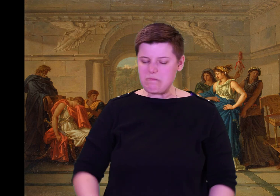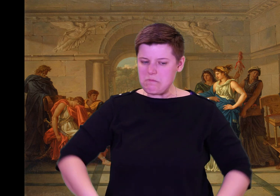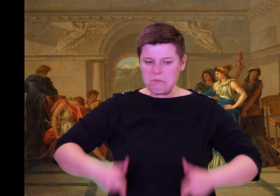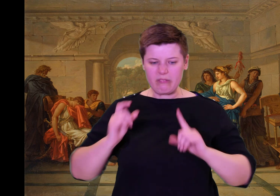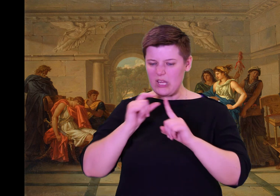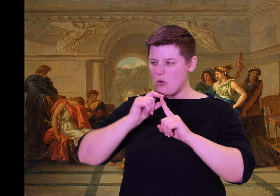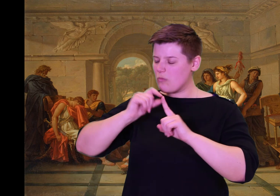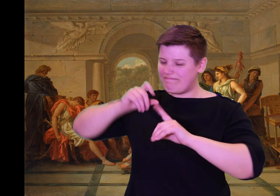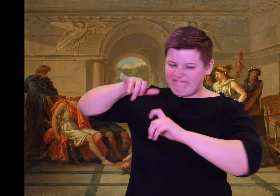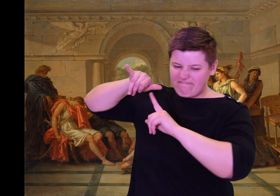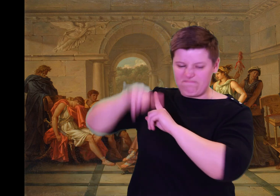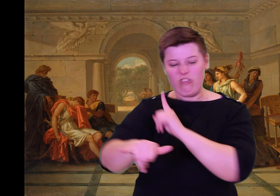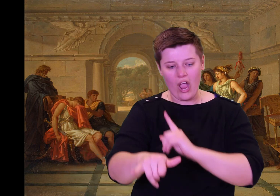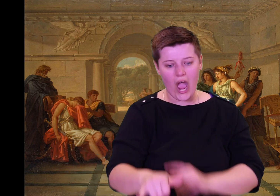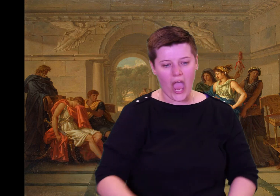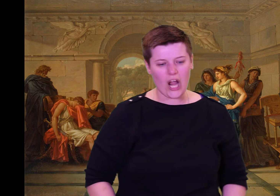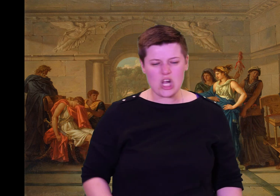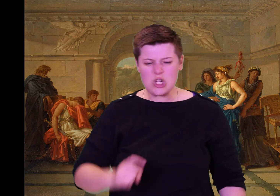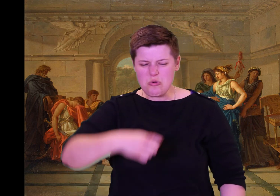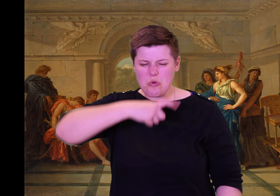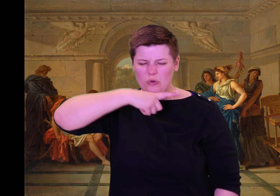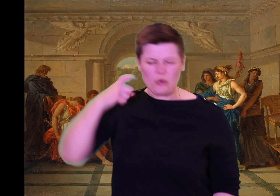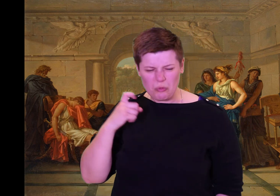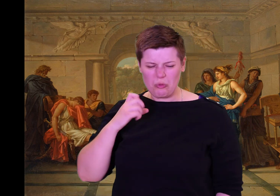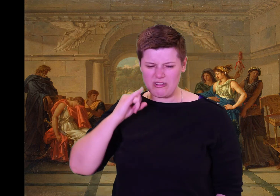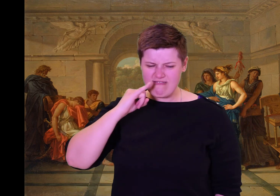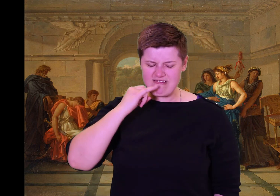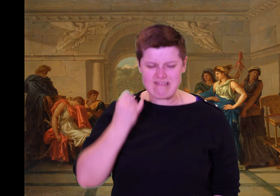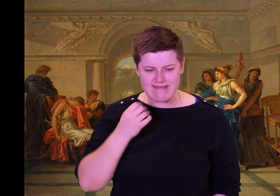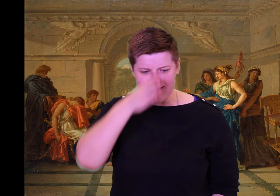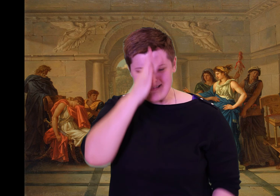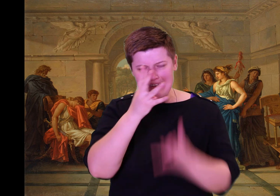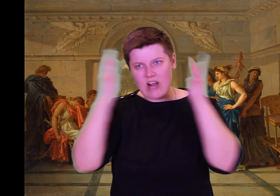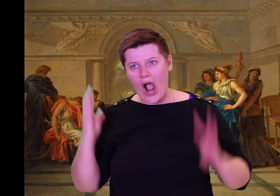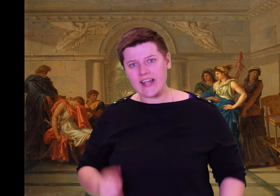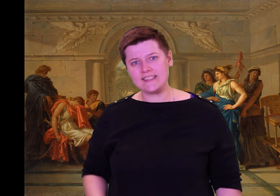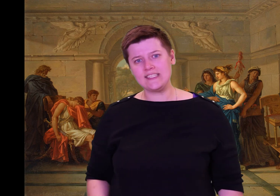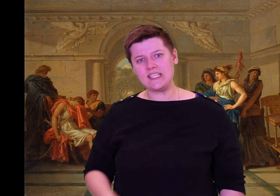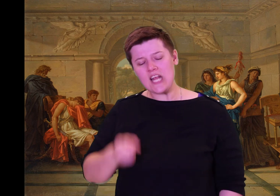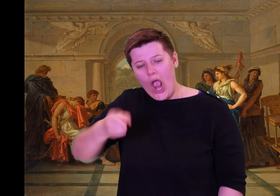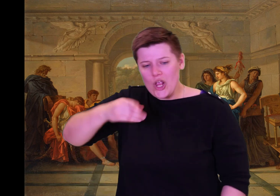Zeus pinned his ship and with his flash of lightning smashed it to pieces.